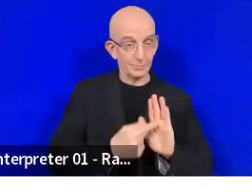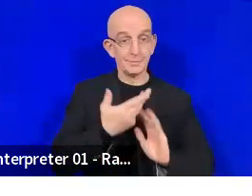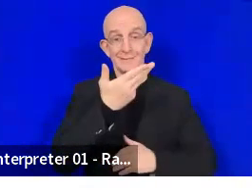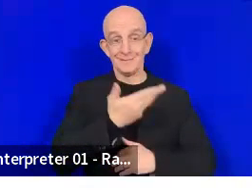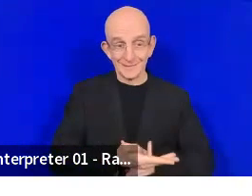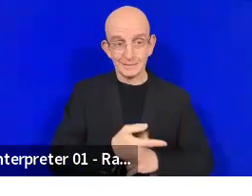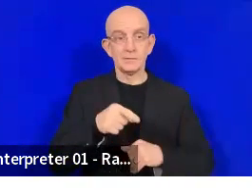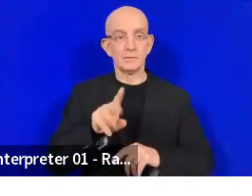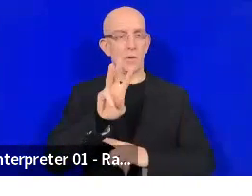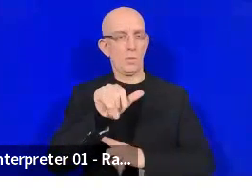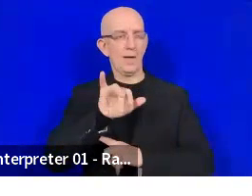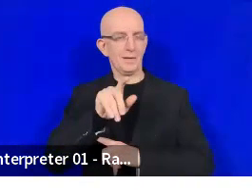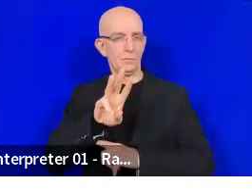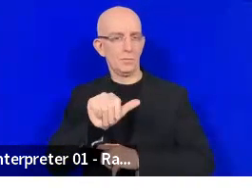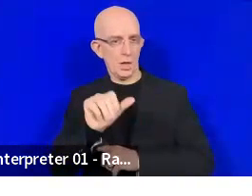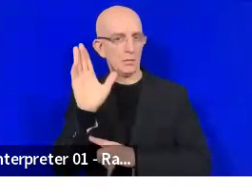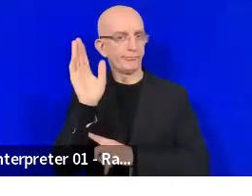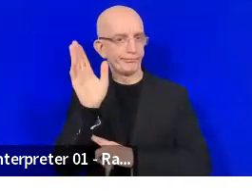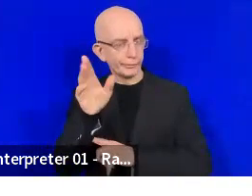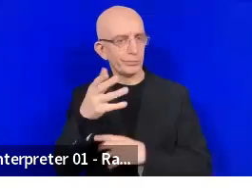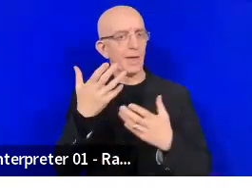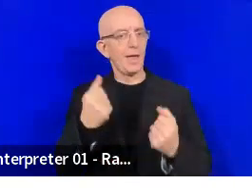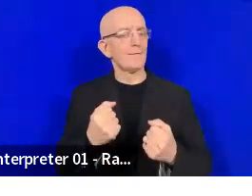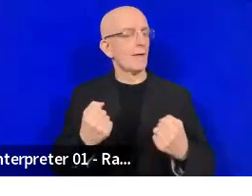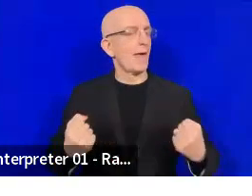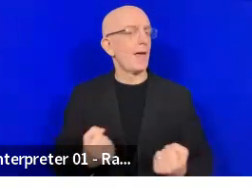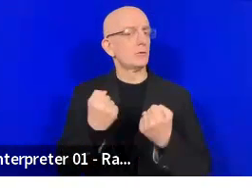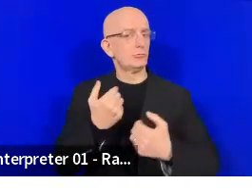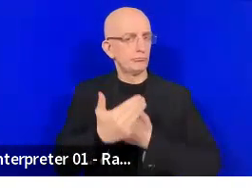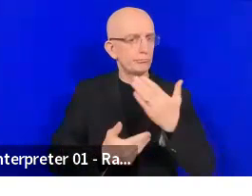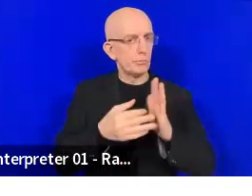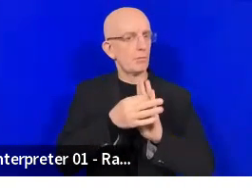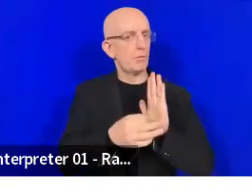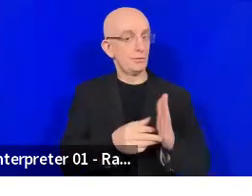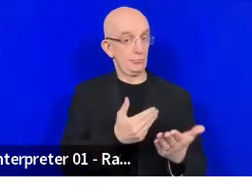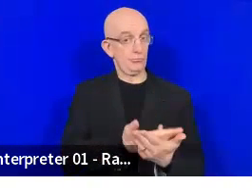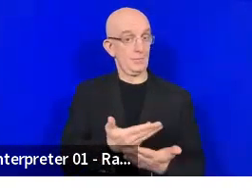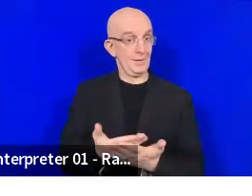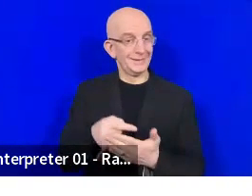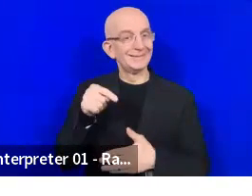that we can all use, as well as concrete milestones for achieving universal health coverage.